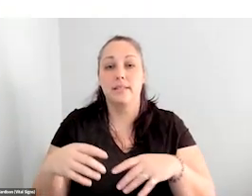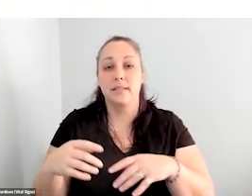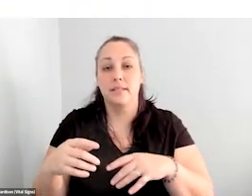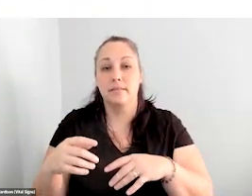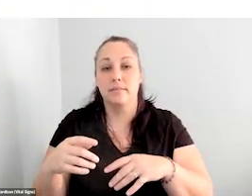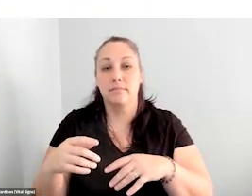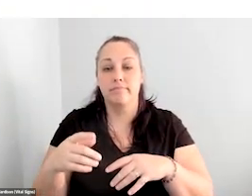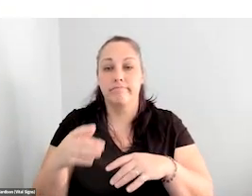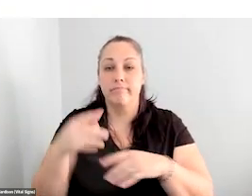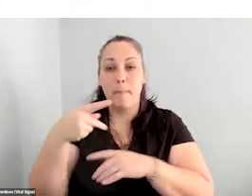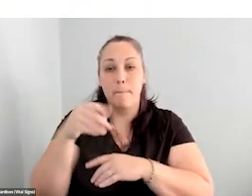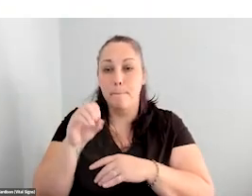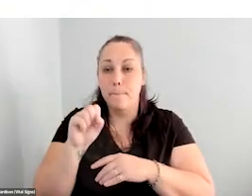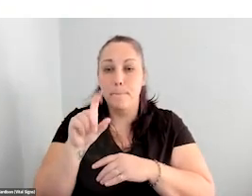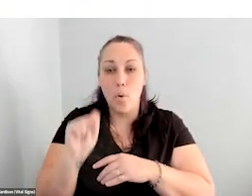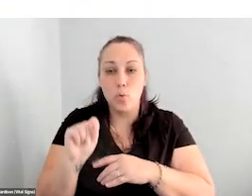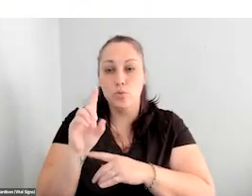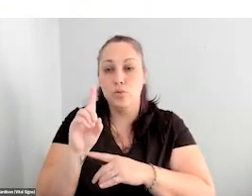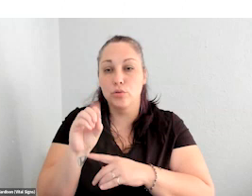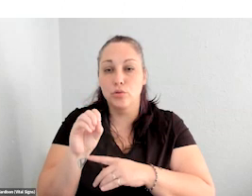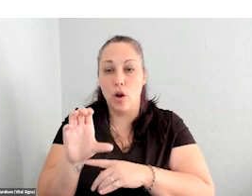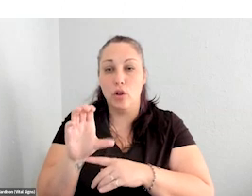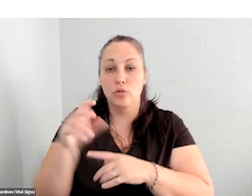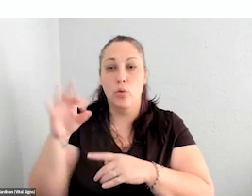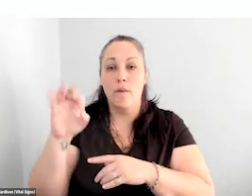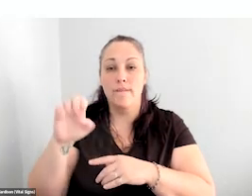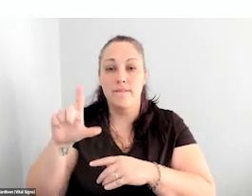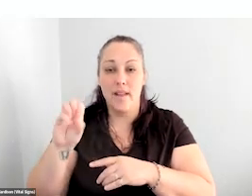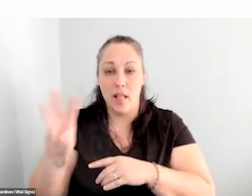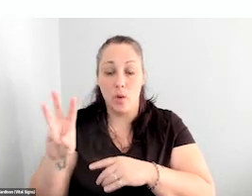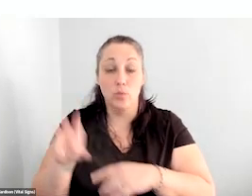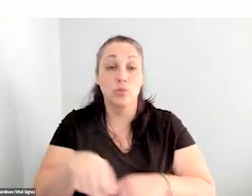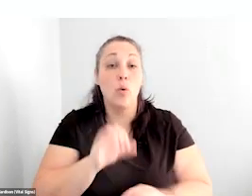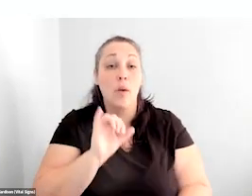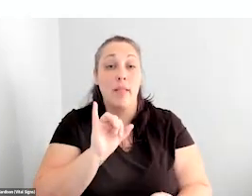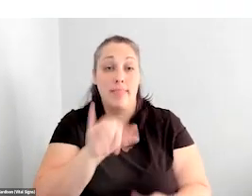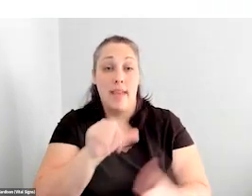While the Graduate Research Fellowship program provides financial support